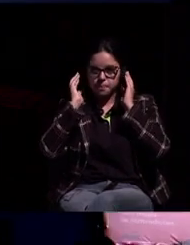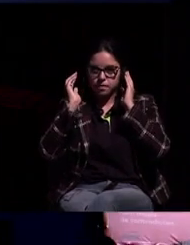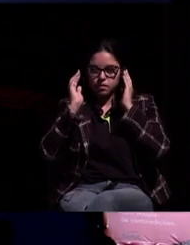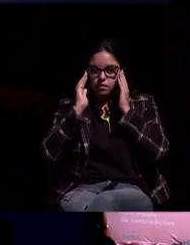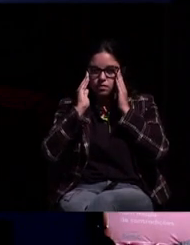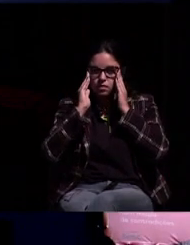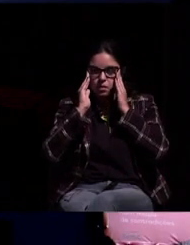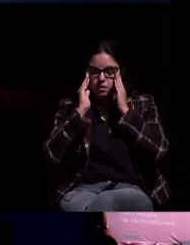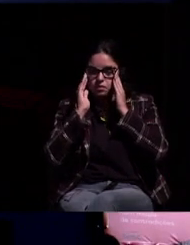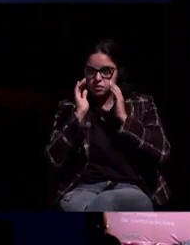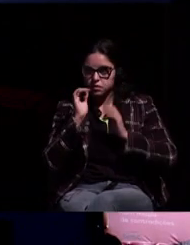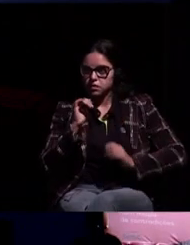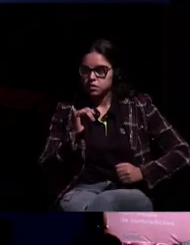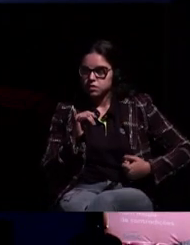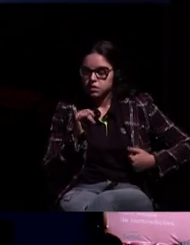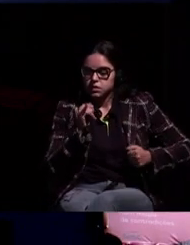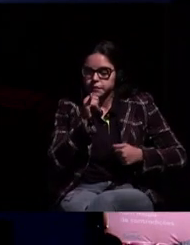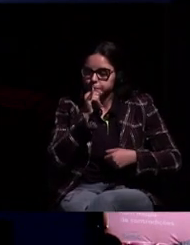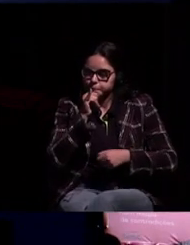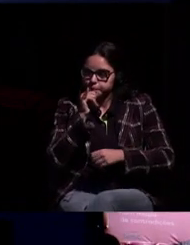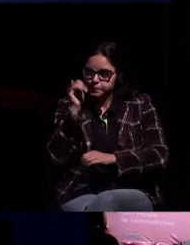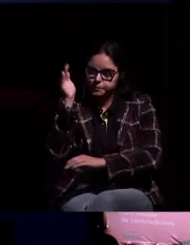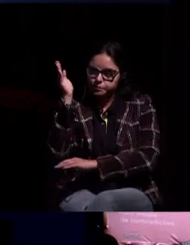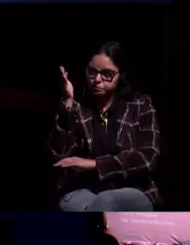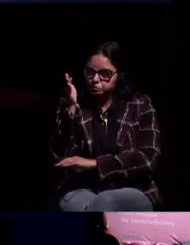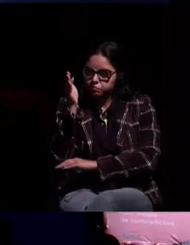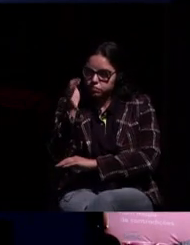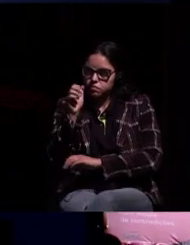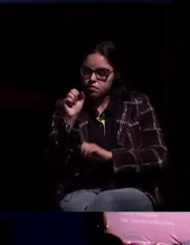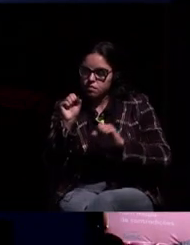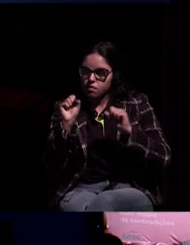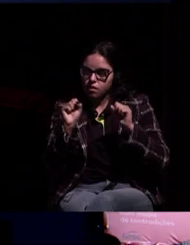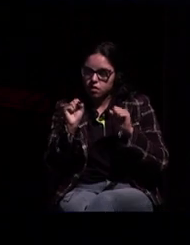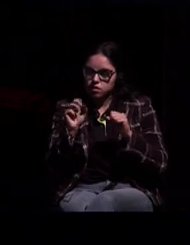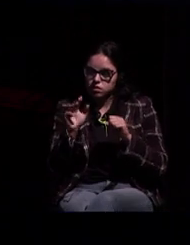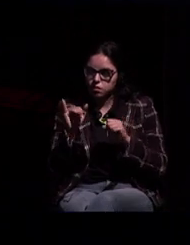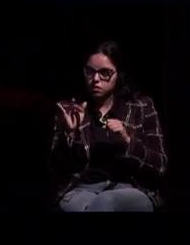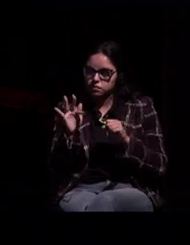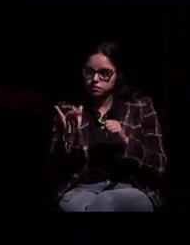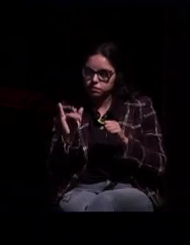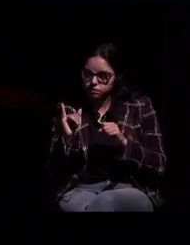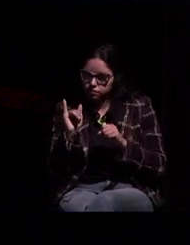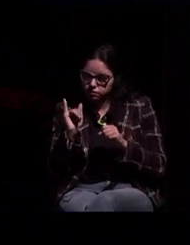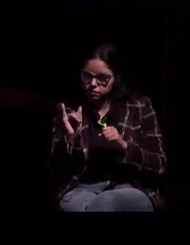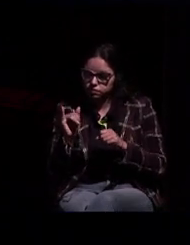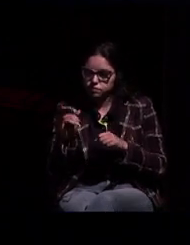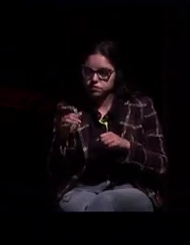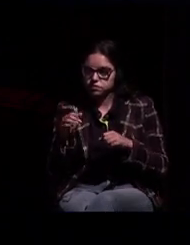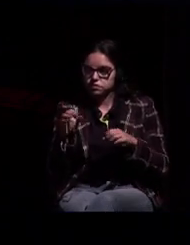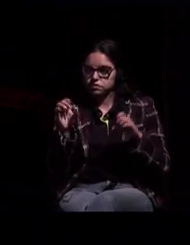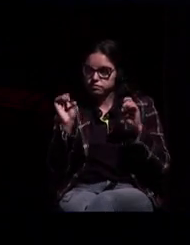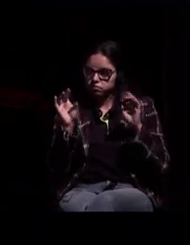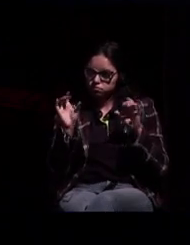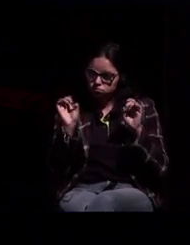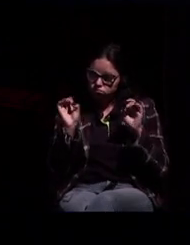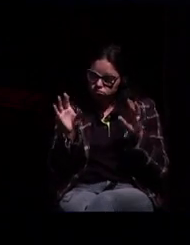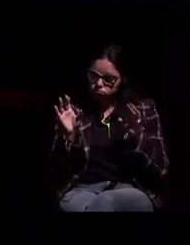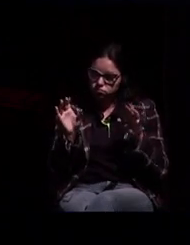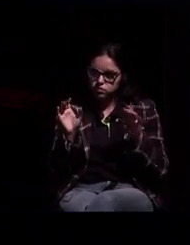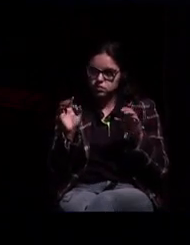high-speed wi-fi, magnificent decoration, but the room is not for sale.